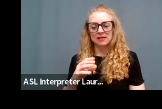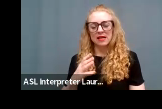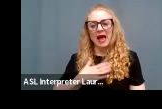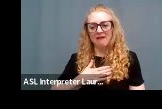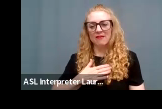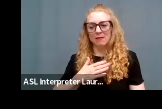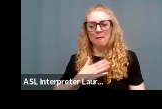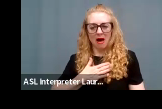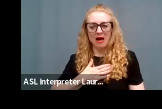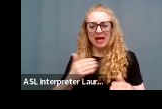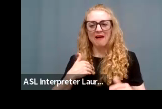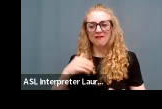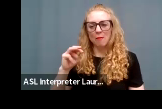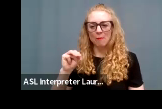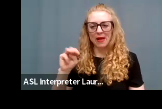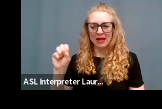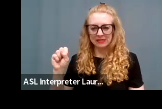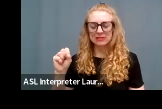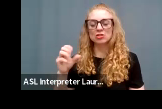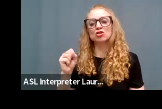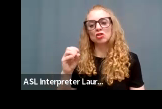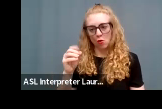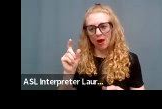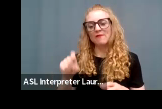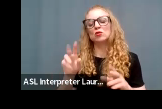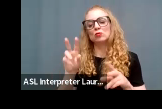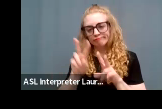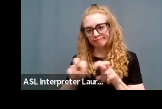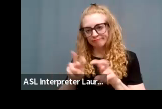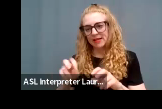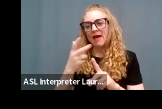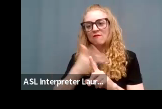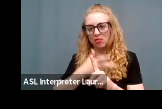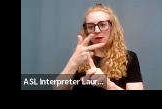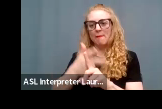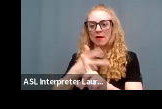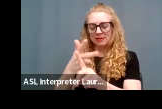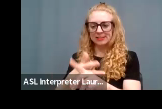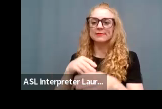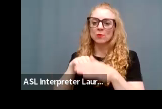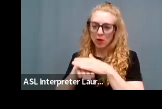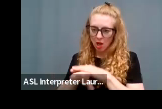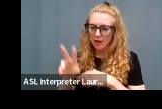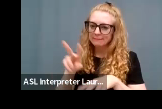and we do we have a plan every three months we go in SFS how they're doing anything need to change